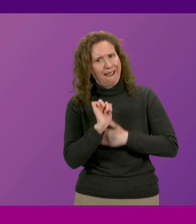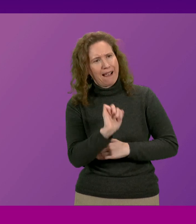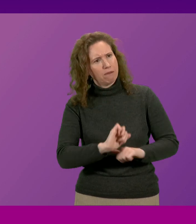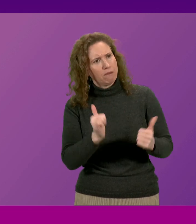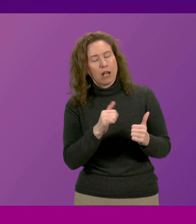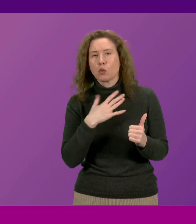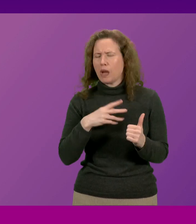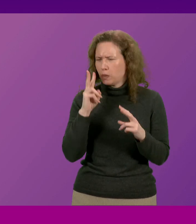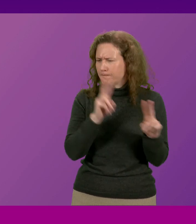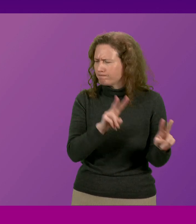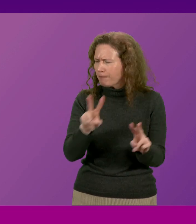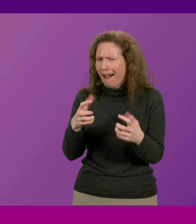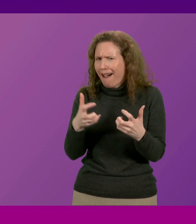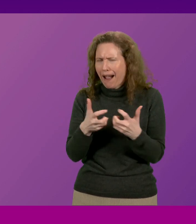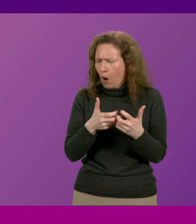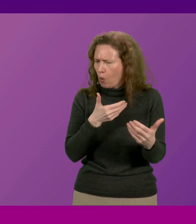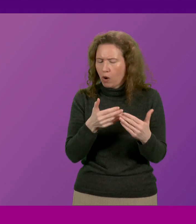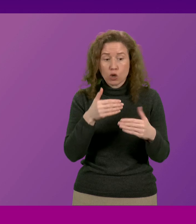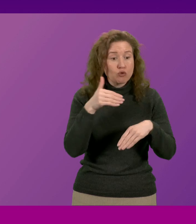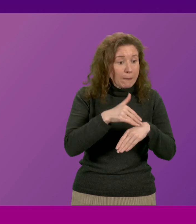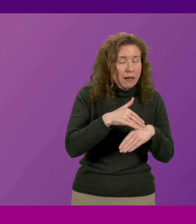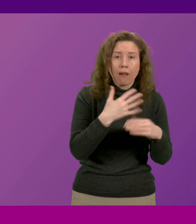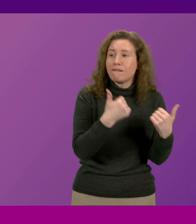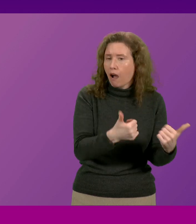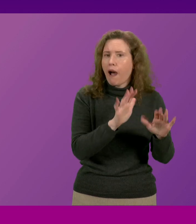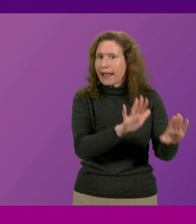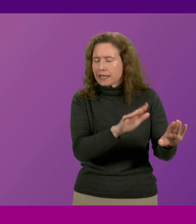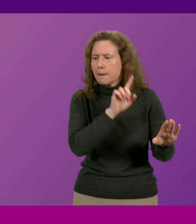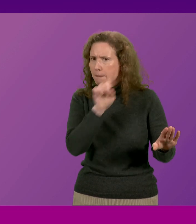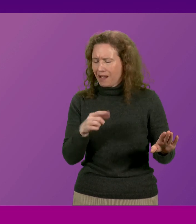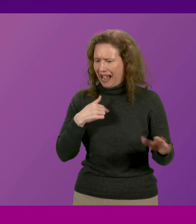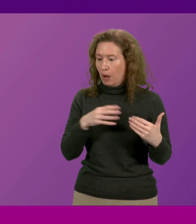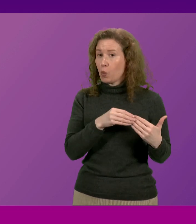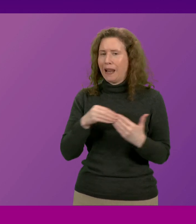the measures that we need to take on criminal offences, but I will lead from the front a